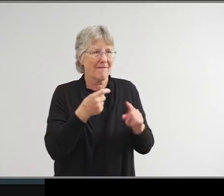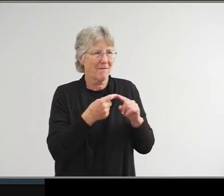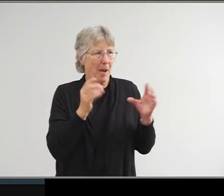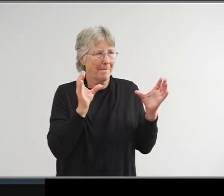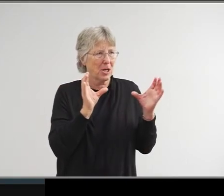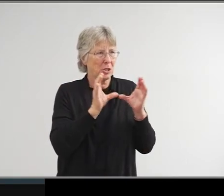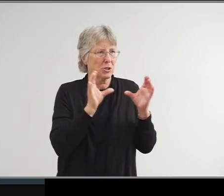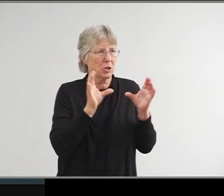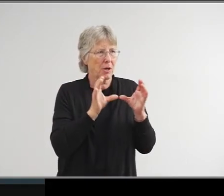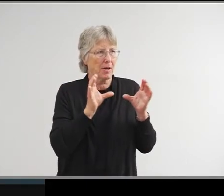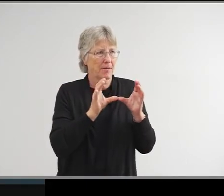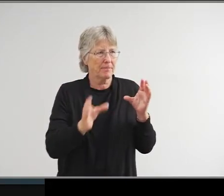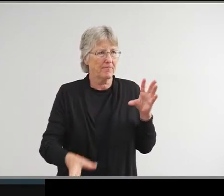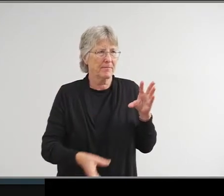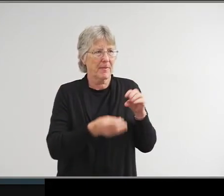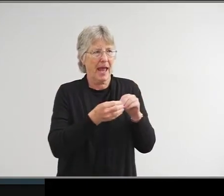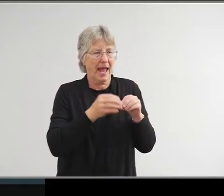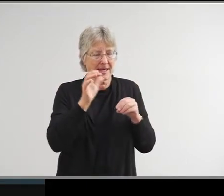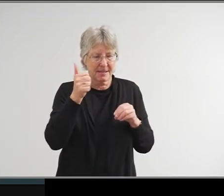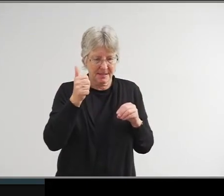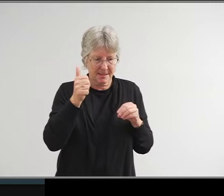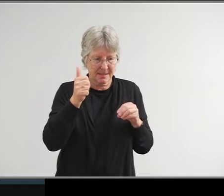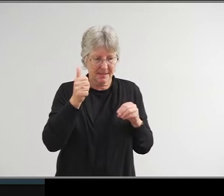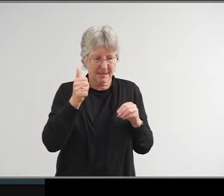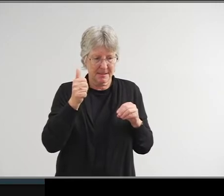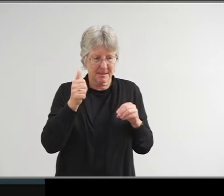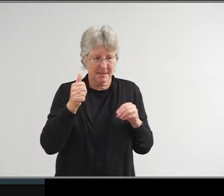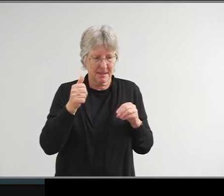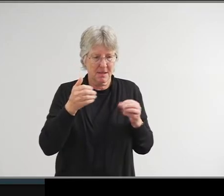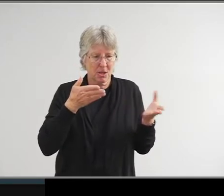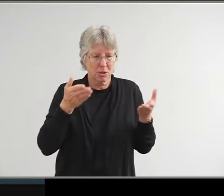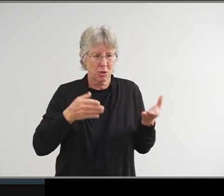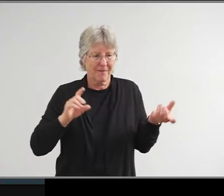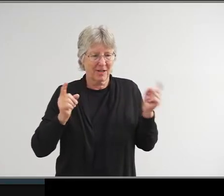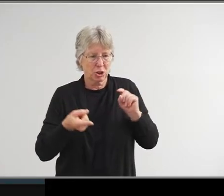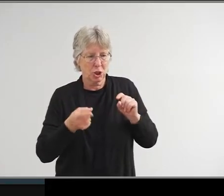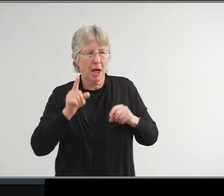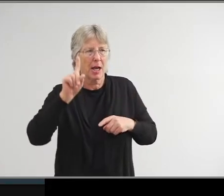appointments 10 in service changes one leaves of absence